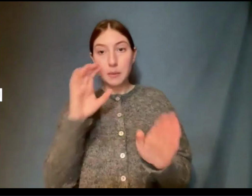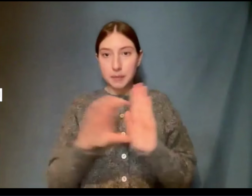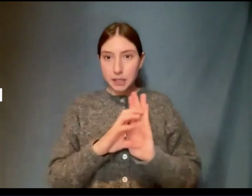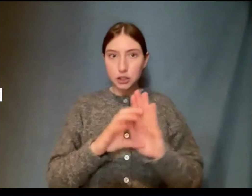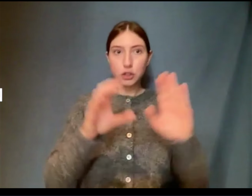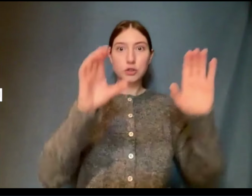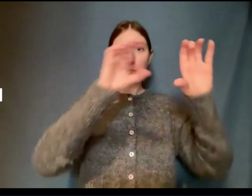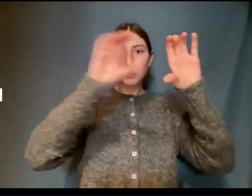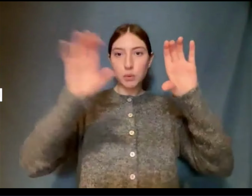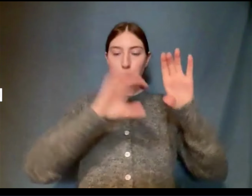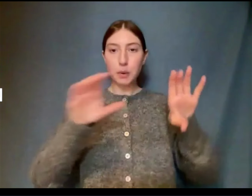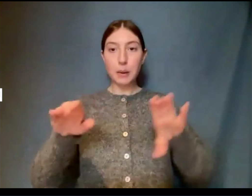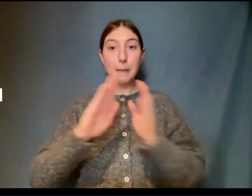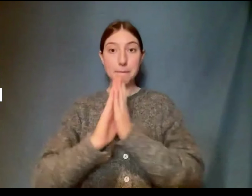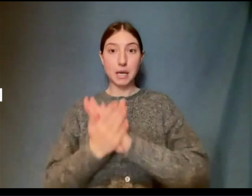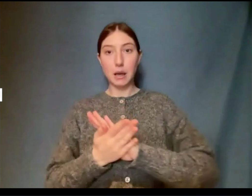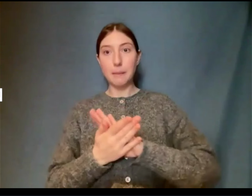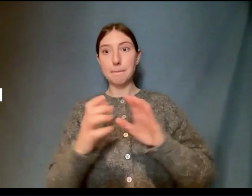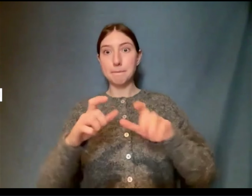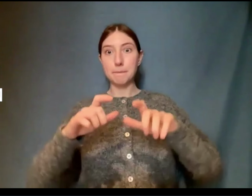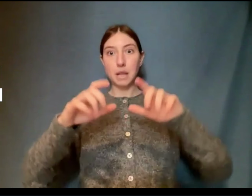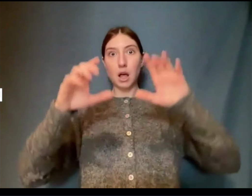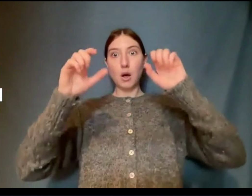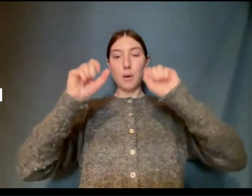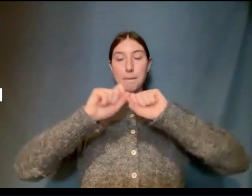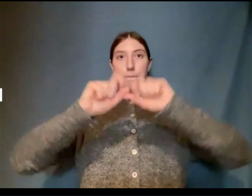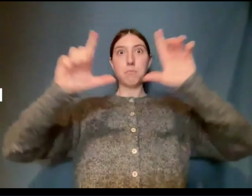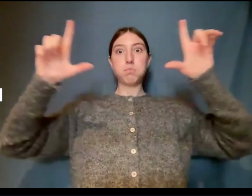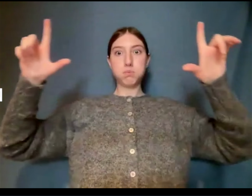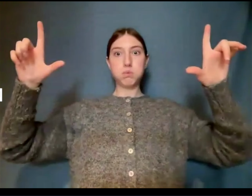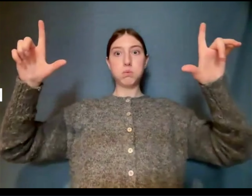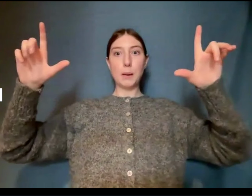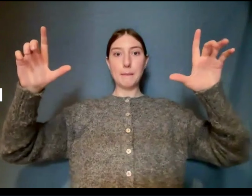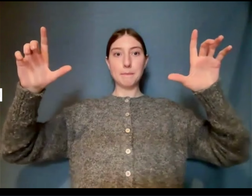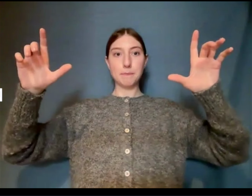Except for if you're thinking about a a mosaic picture, it's usually a bunch of